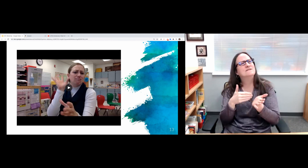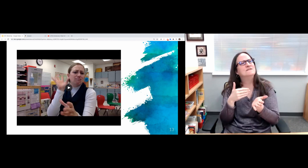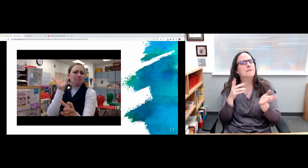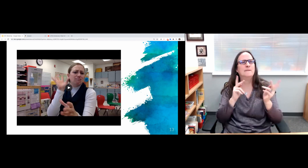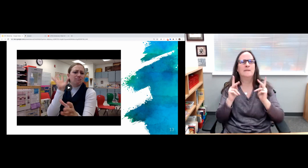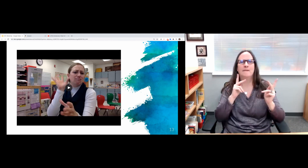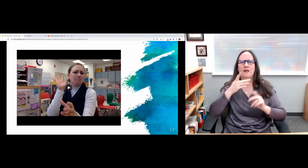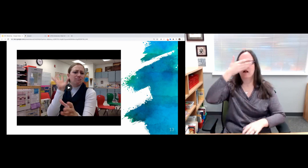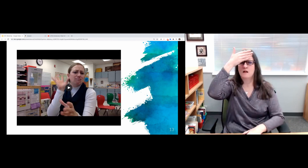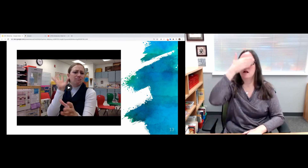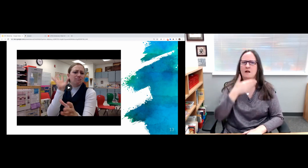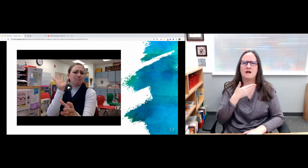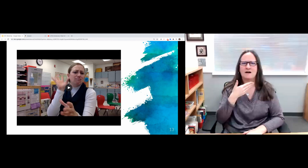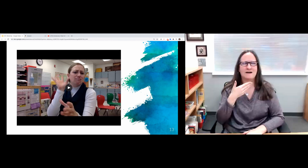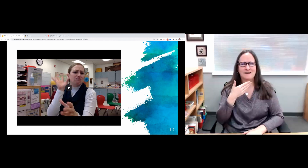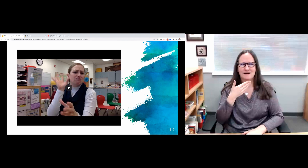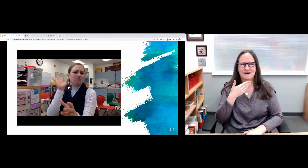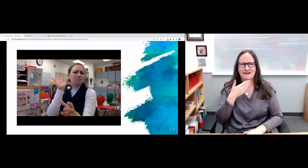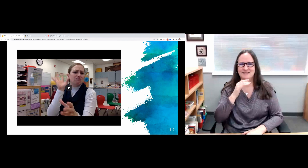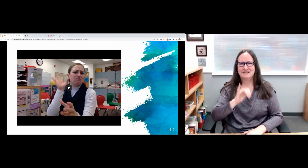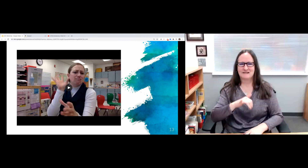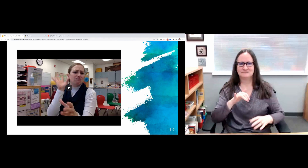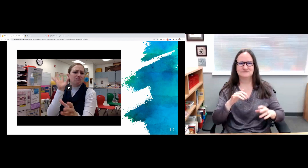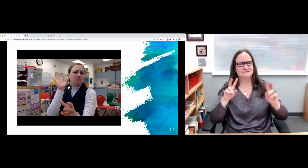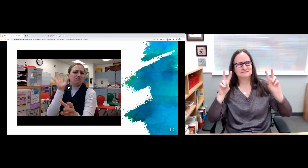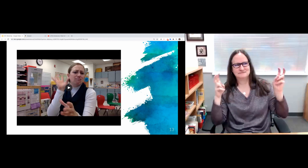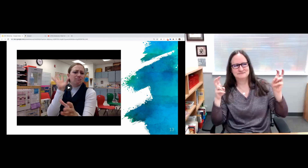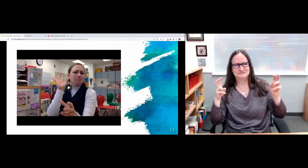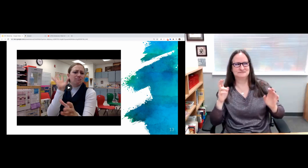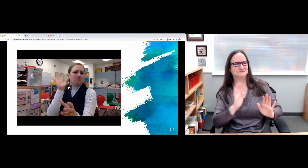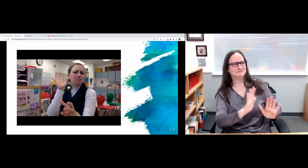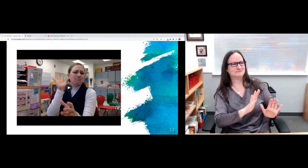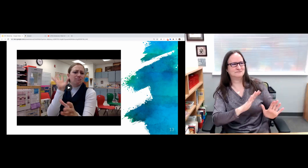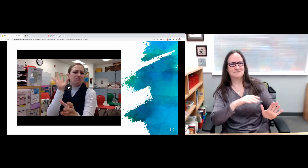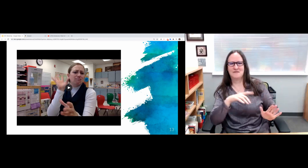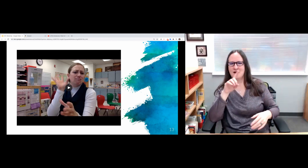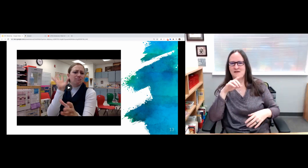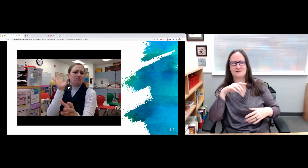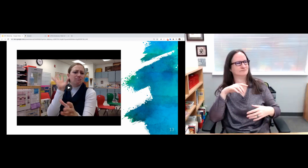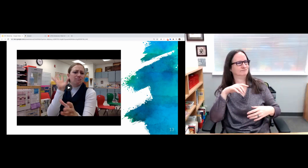incorporating facial expressions oftentimes, there's not a lot of facial expression and